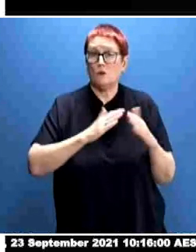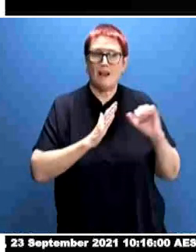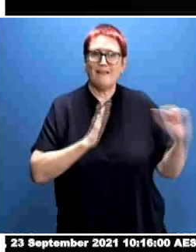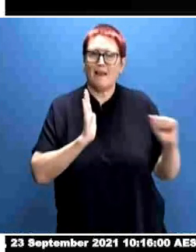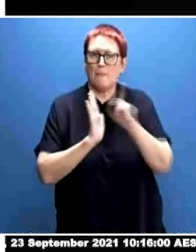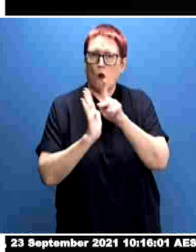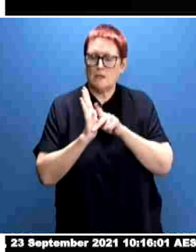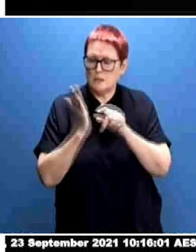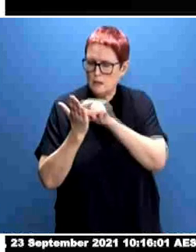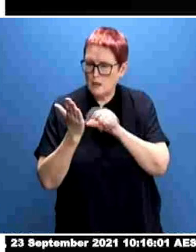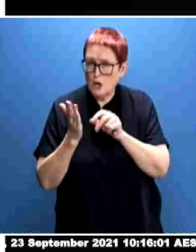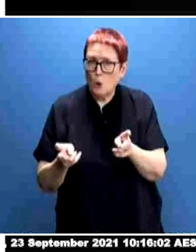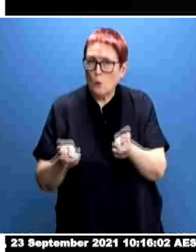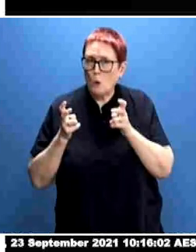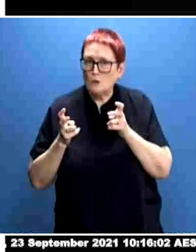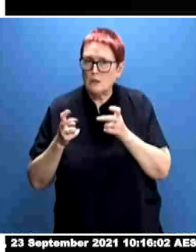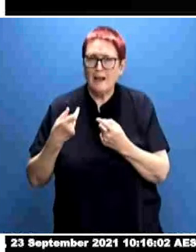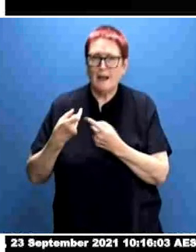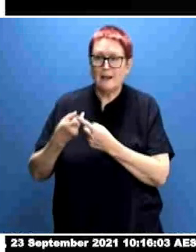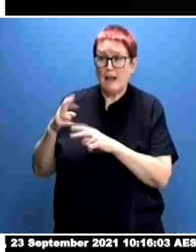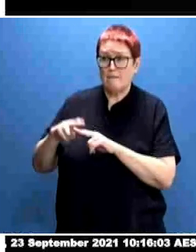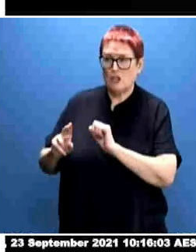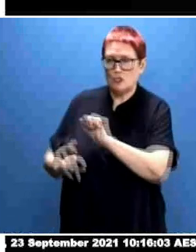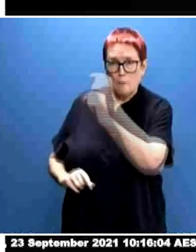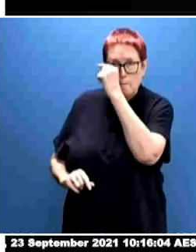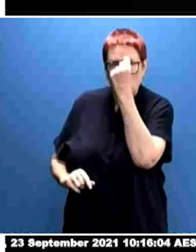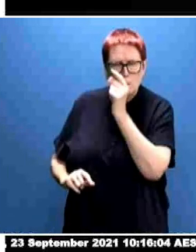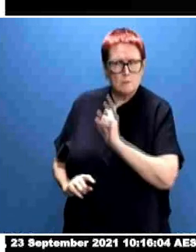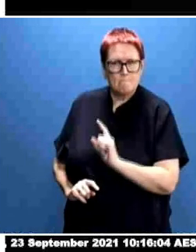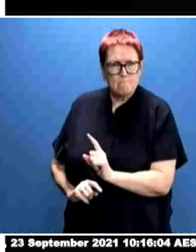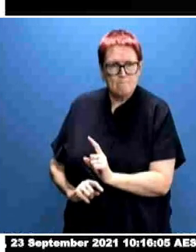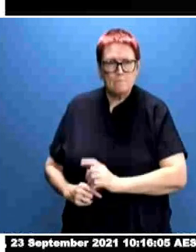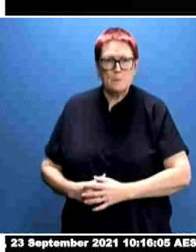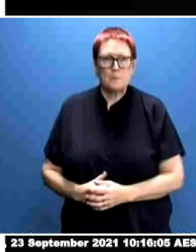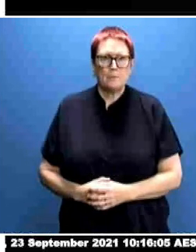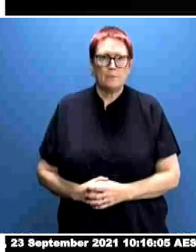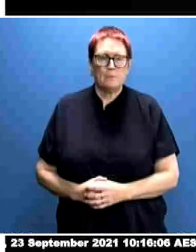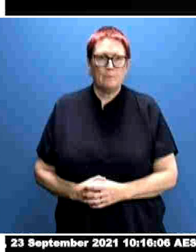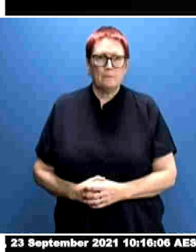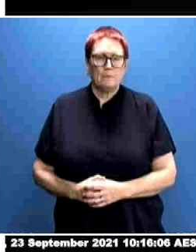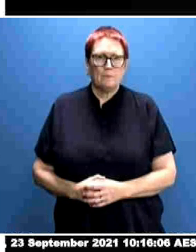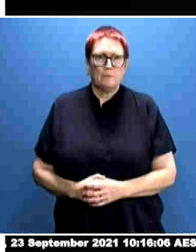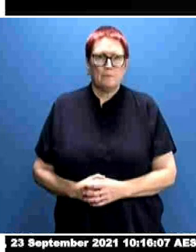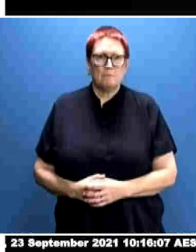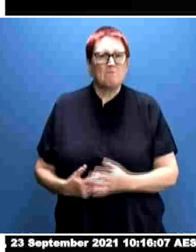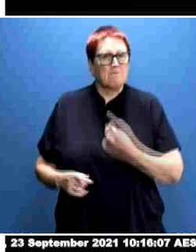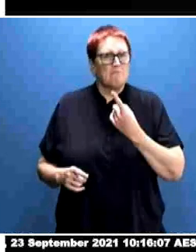about what Kath French's purpose actually is, to identify it as being that type of service.